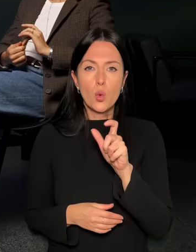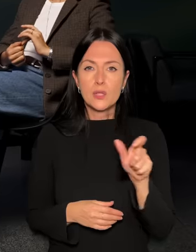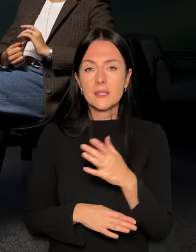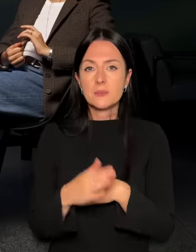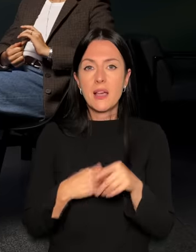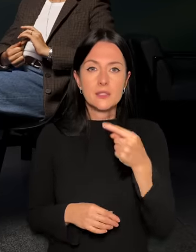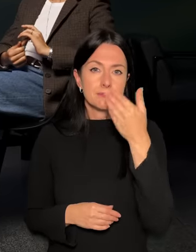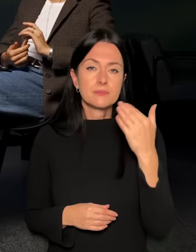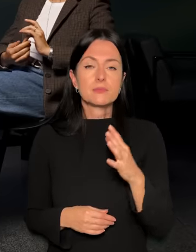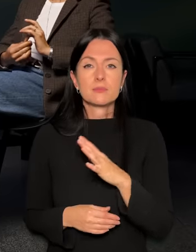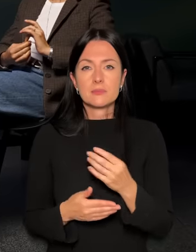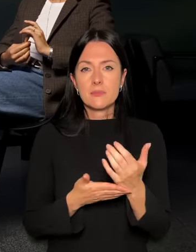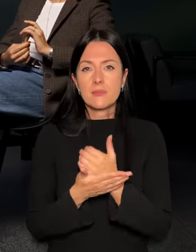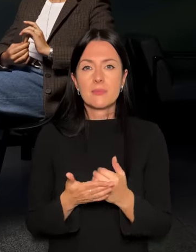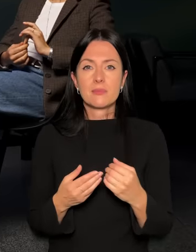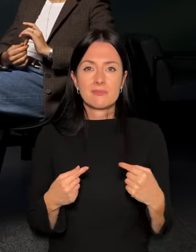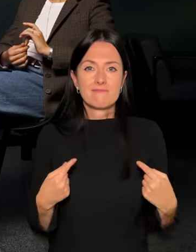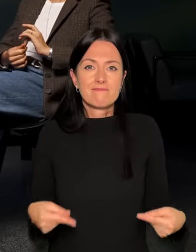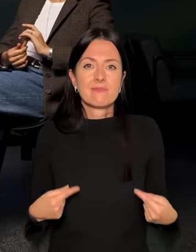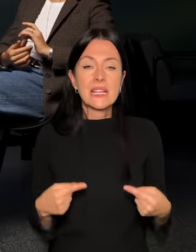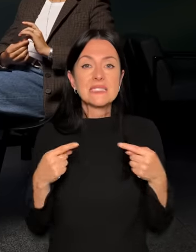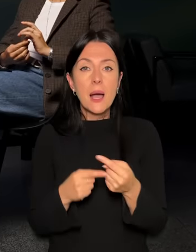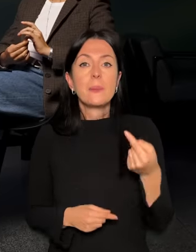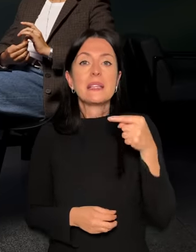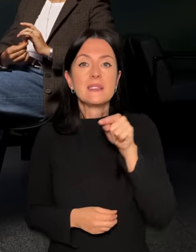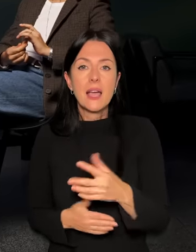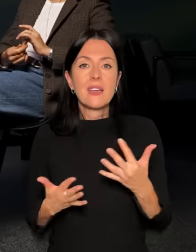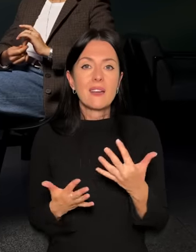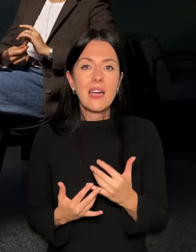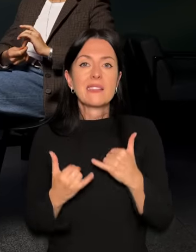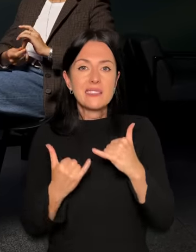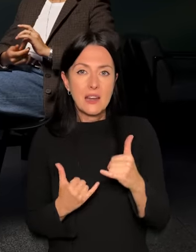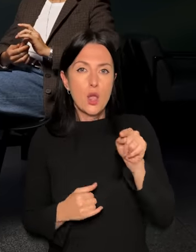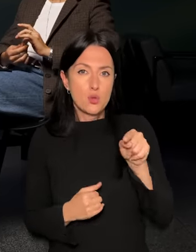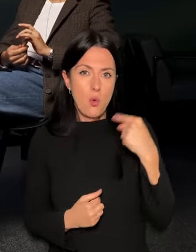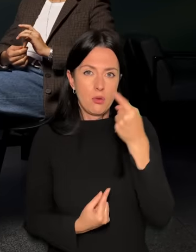He recently raised funds for a wheelchair that will be comfortable for him.